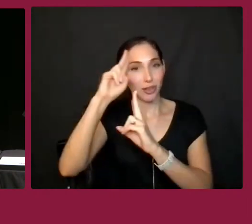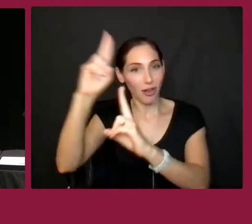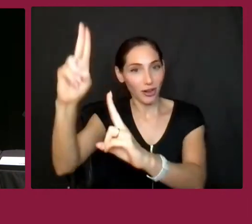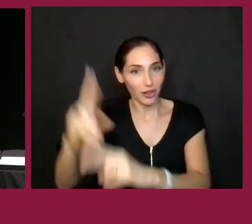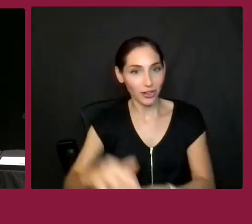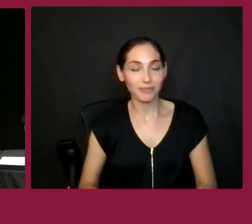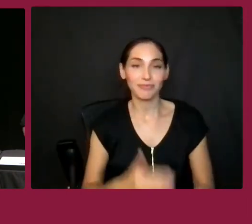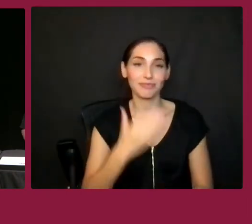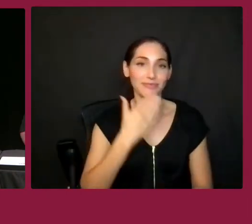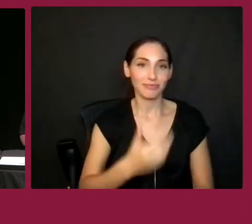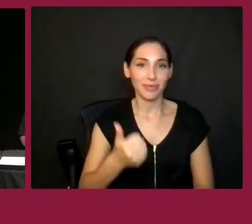Thank you. Have a good evening.